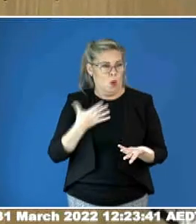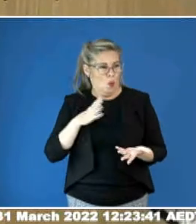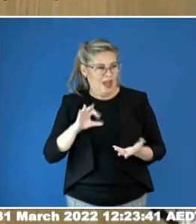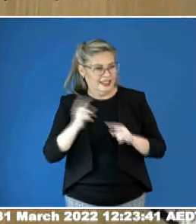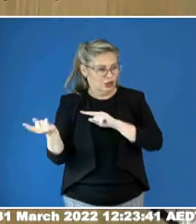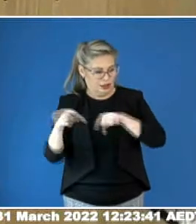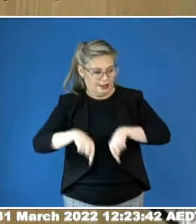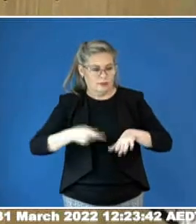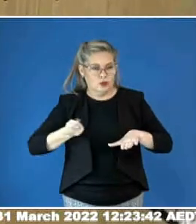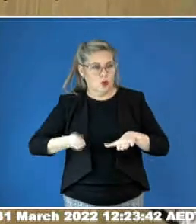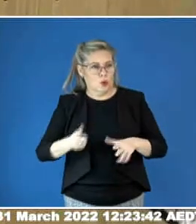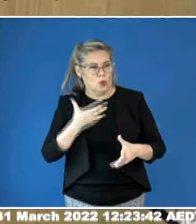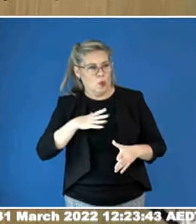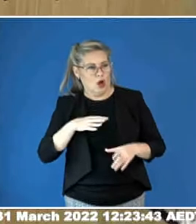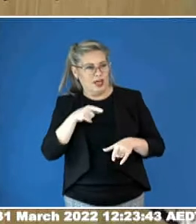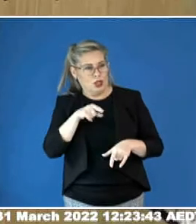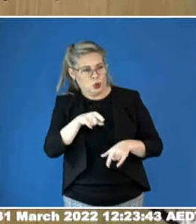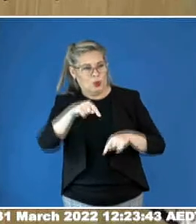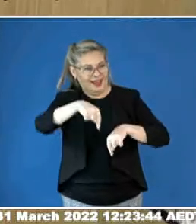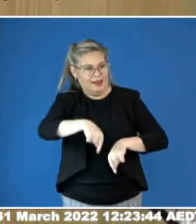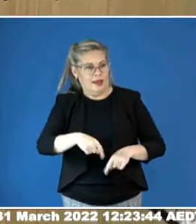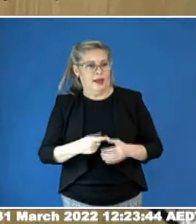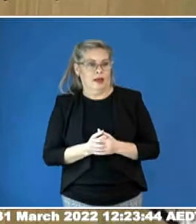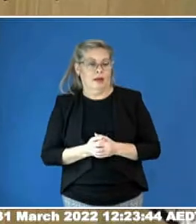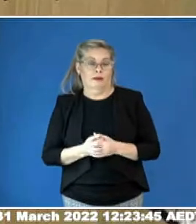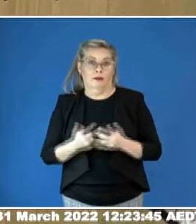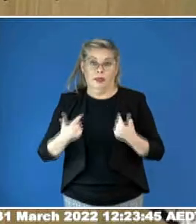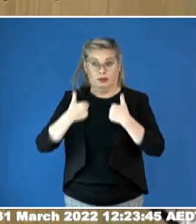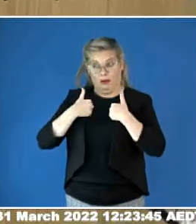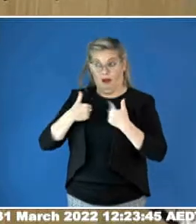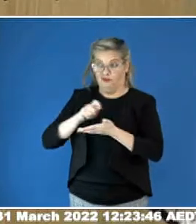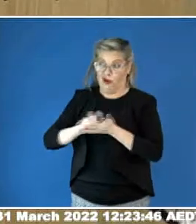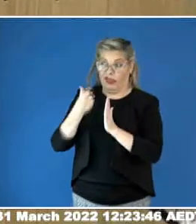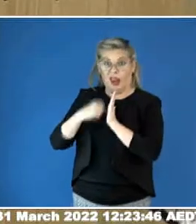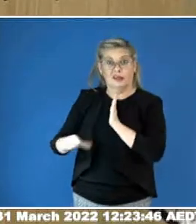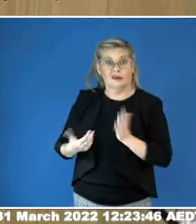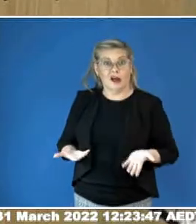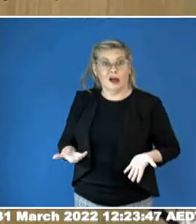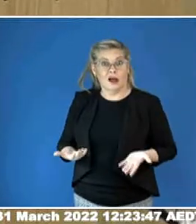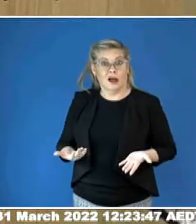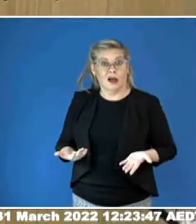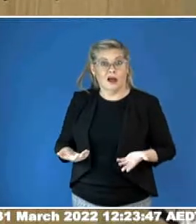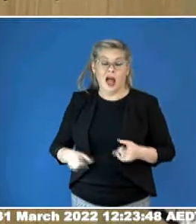Why are you here and not her? Because I was the person who wrote the letter and the Commission asked